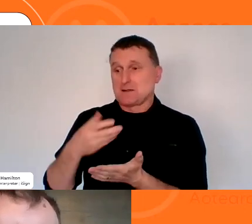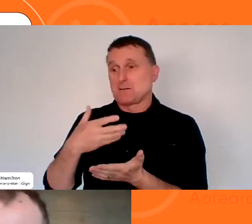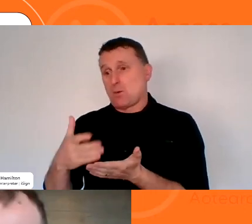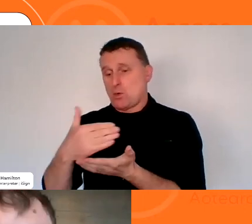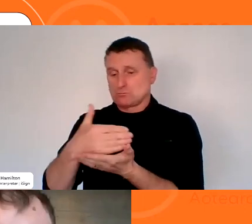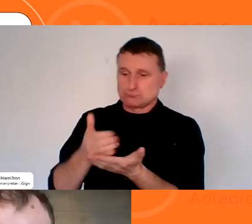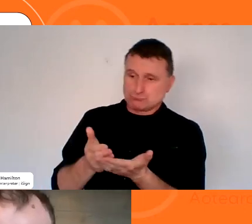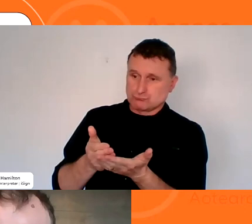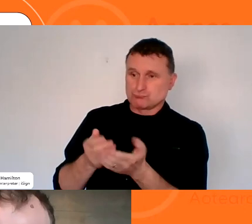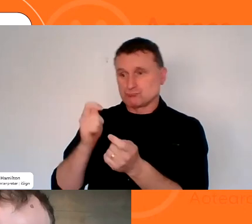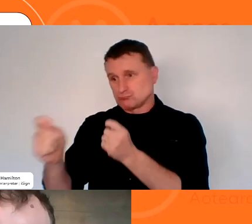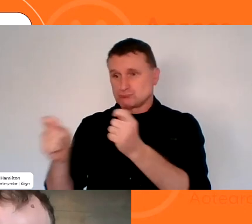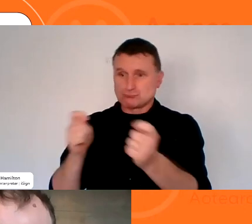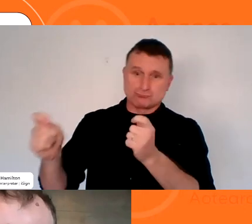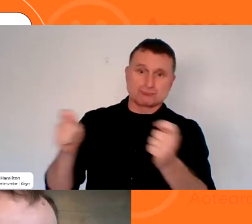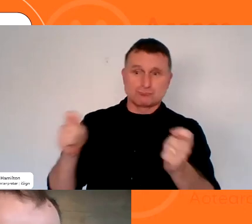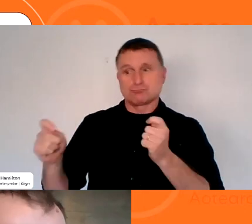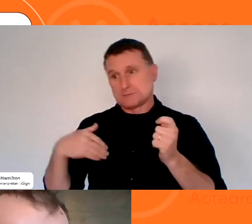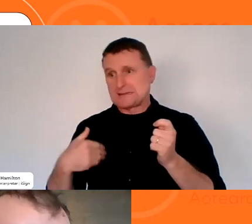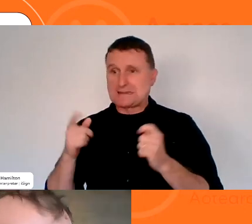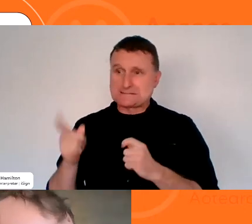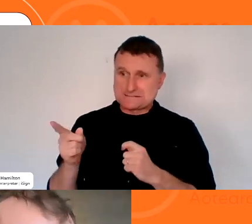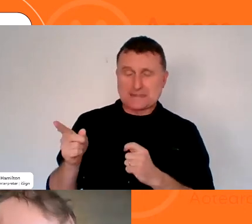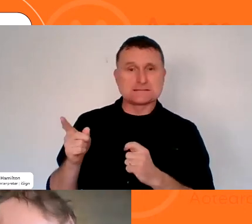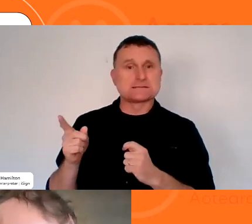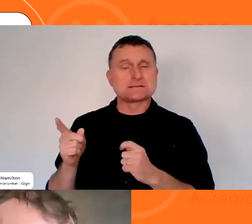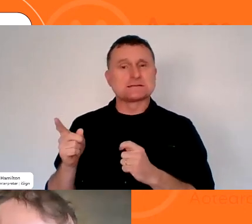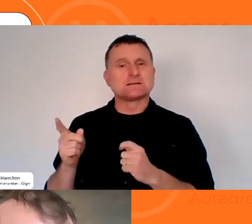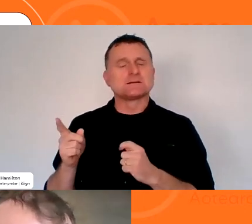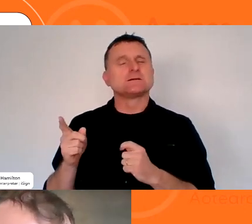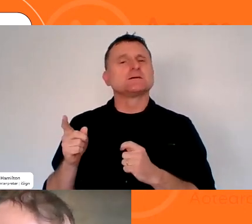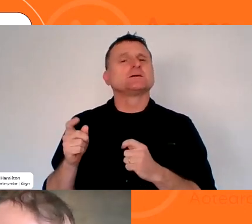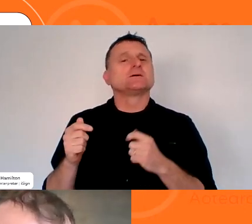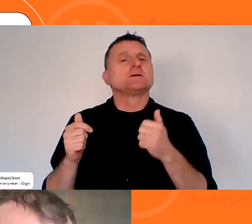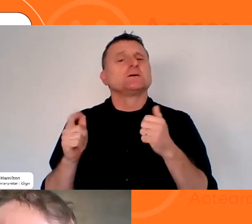yeah. But wouldn't it be great if the Enabling Good Lives principles